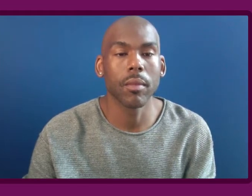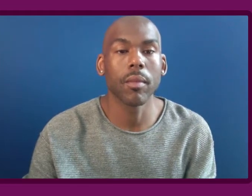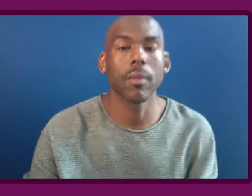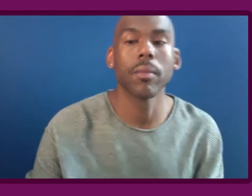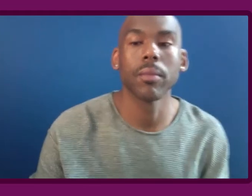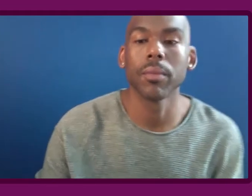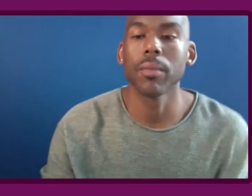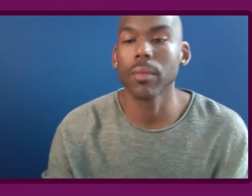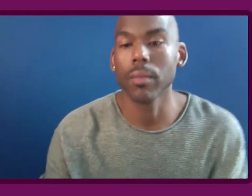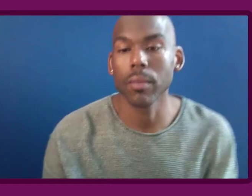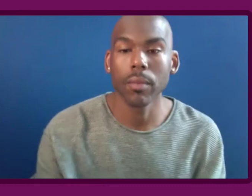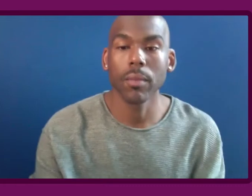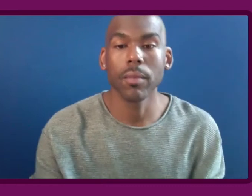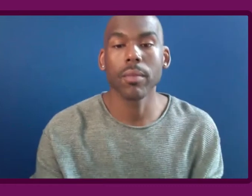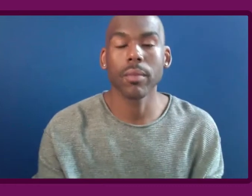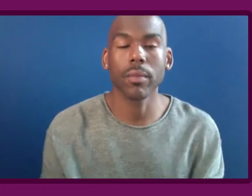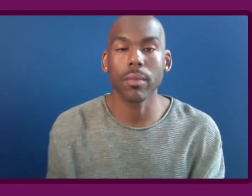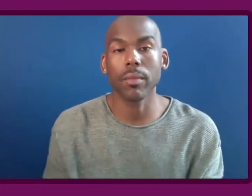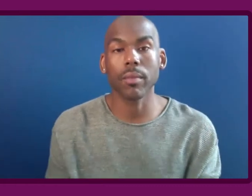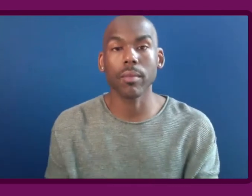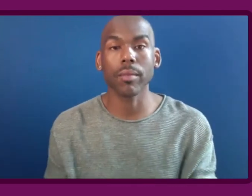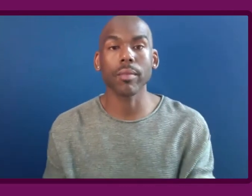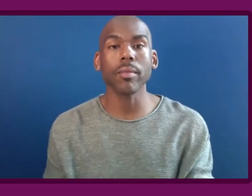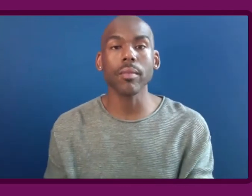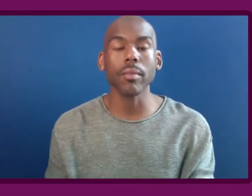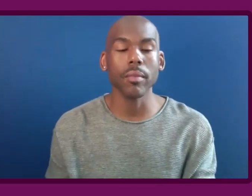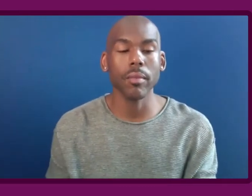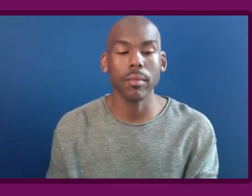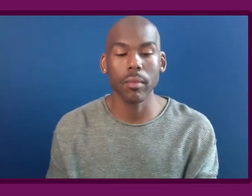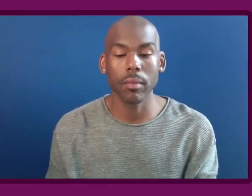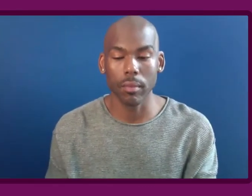Maryangel Garcia-Ramos: Thank you Ashley. In my case,